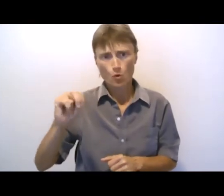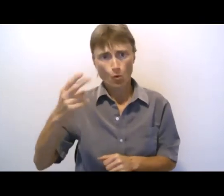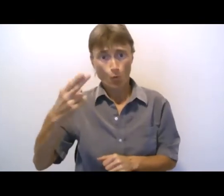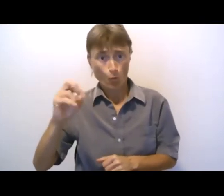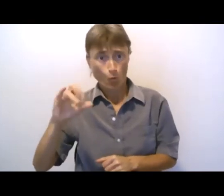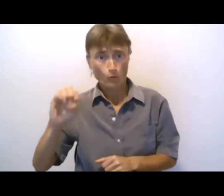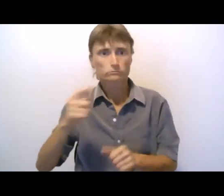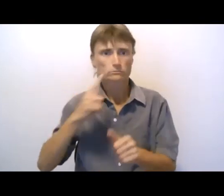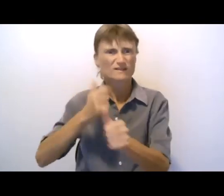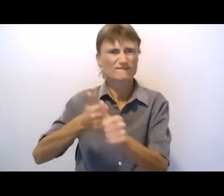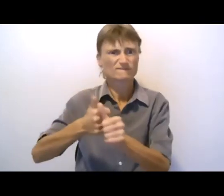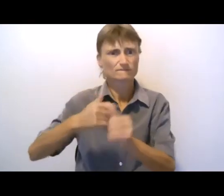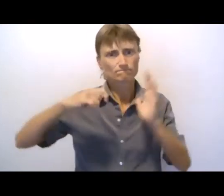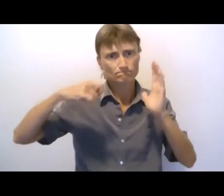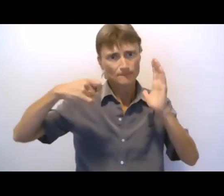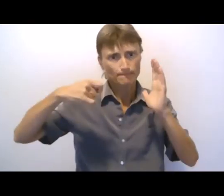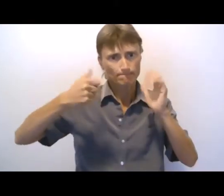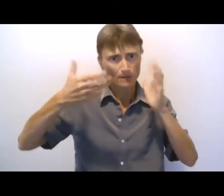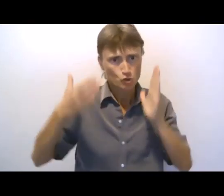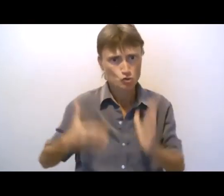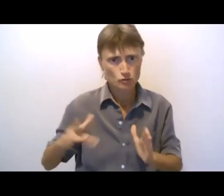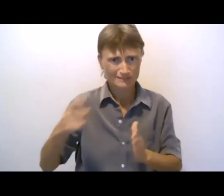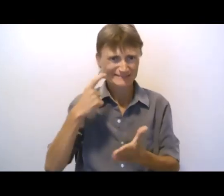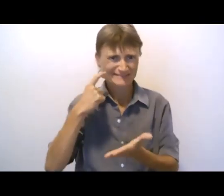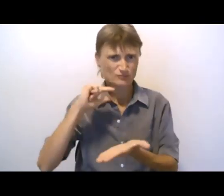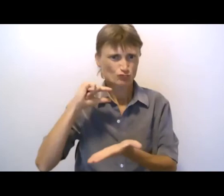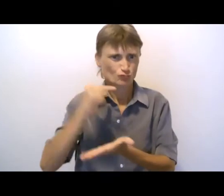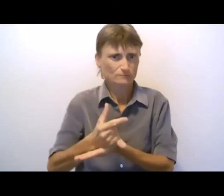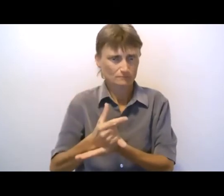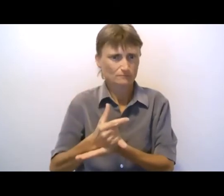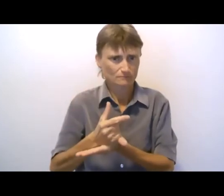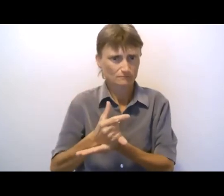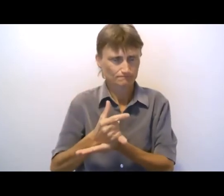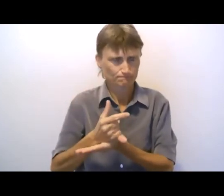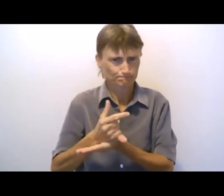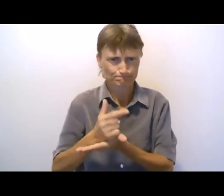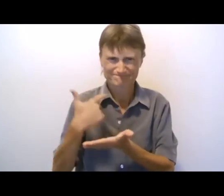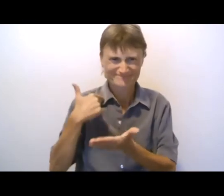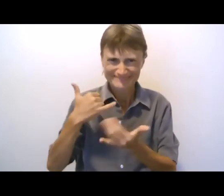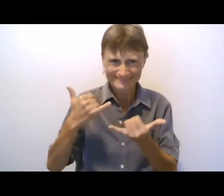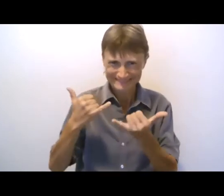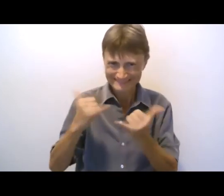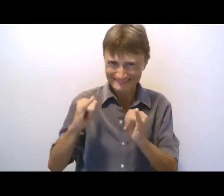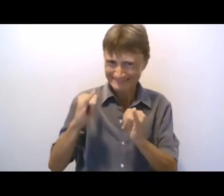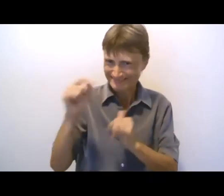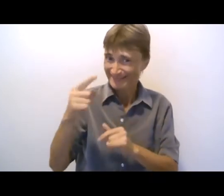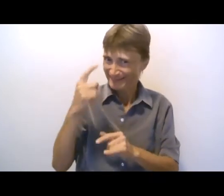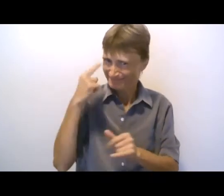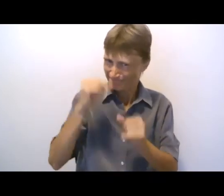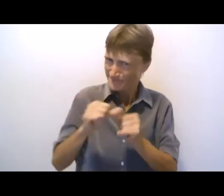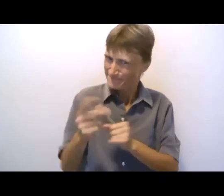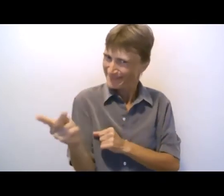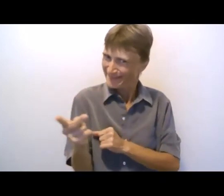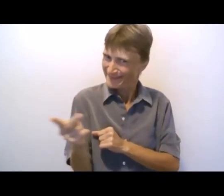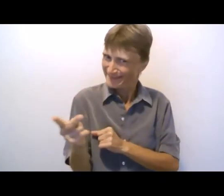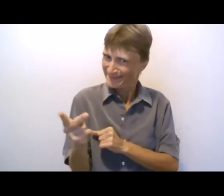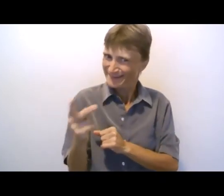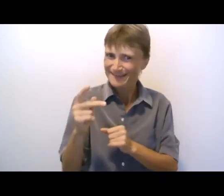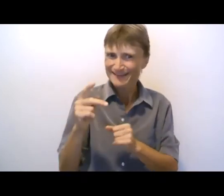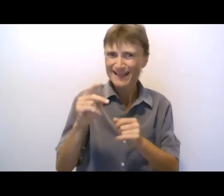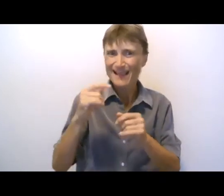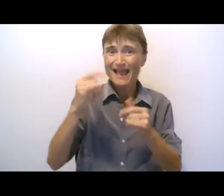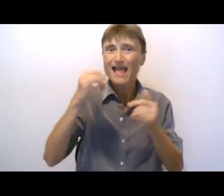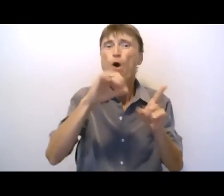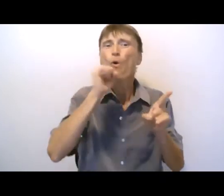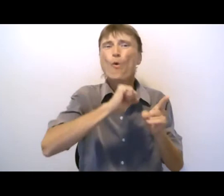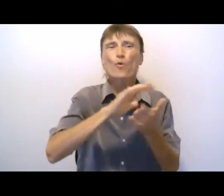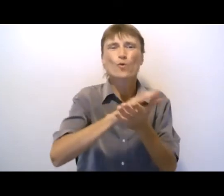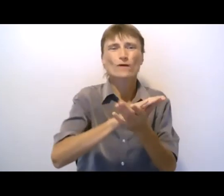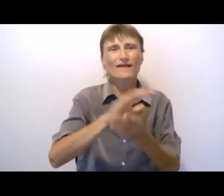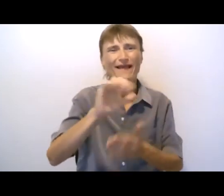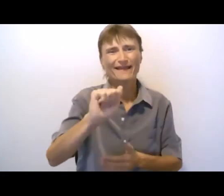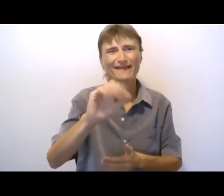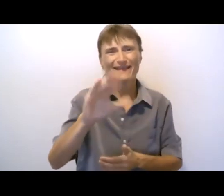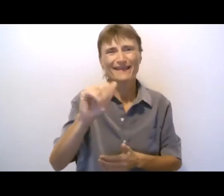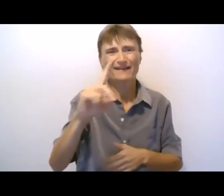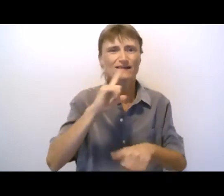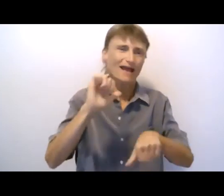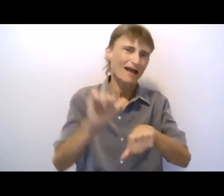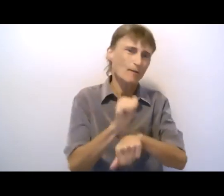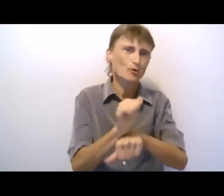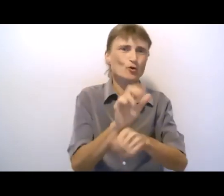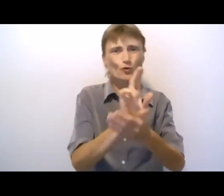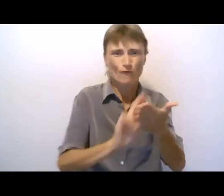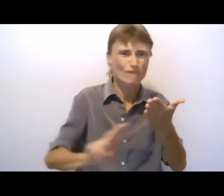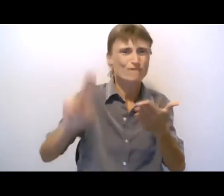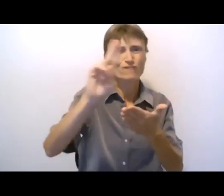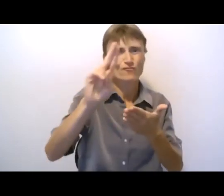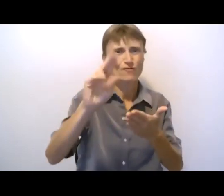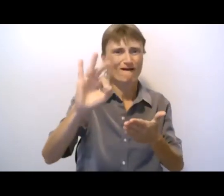I still have them in my mind as ACAD— Alberta University of the Arts—is what they changed